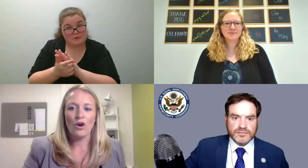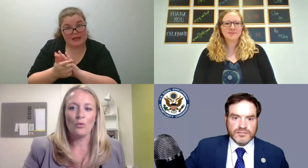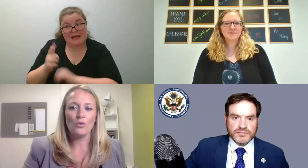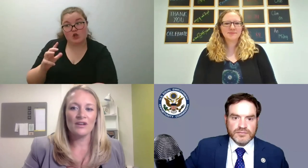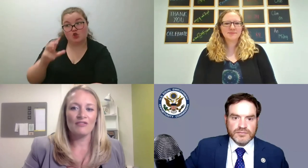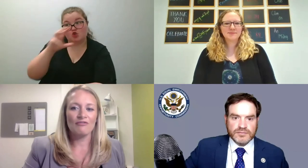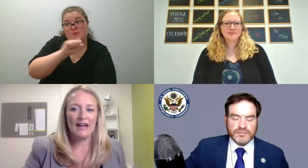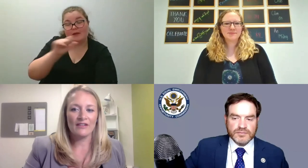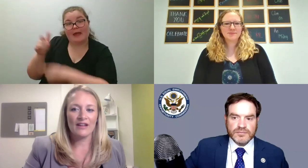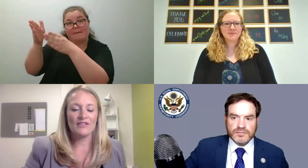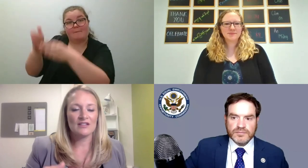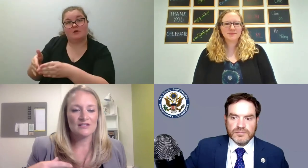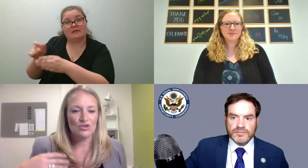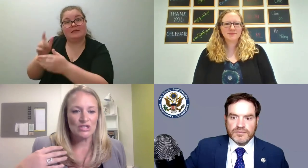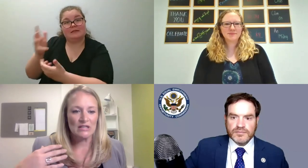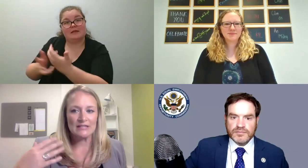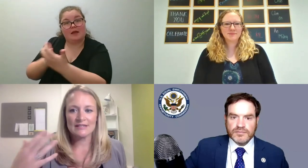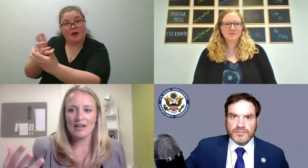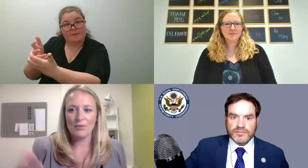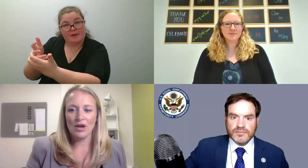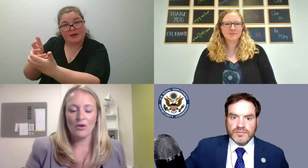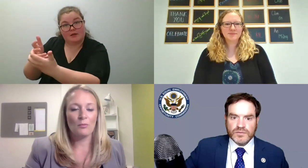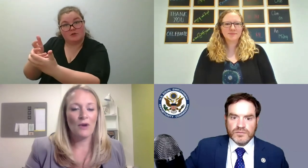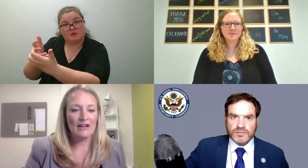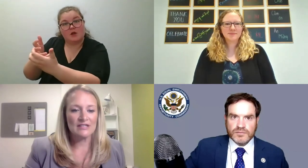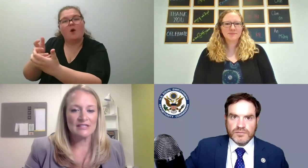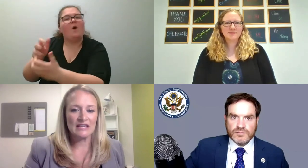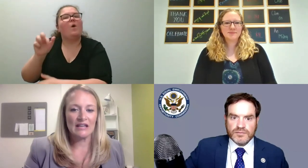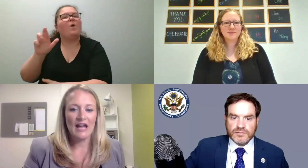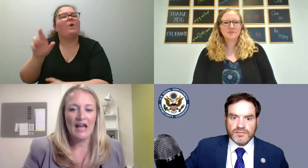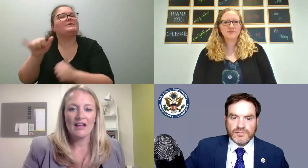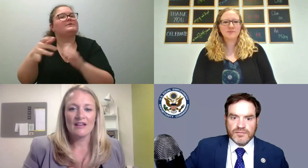or wouldn't it violate the associates HIPAA or privacy,